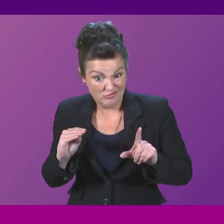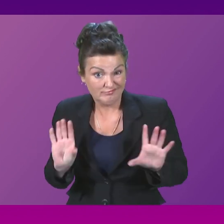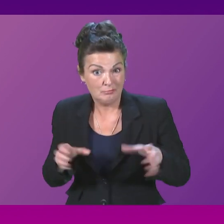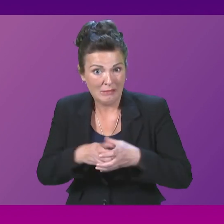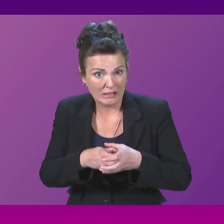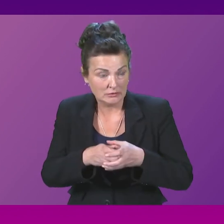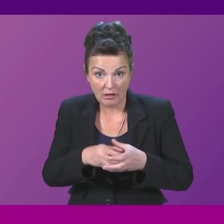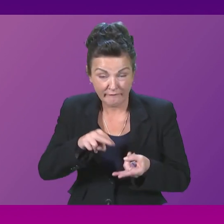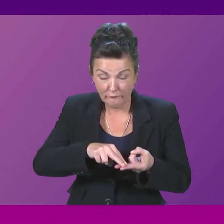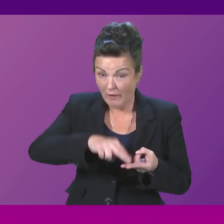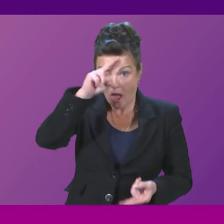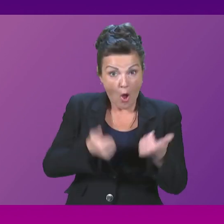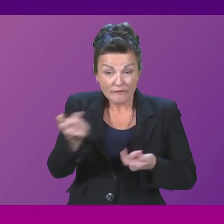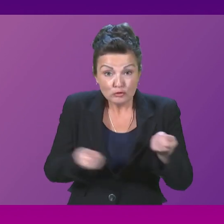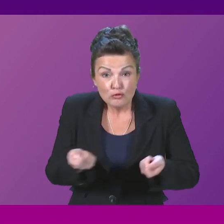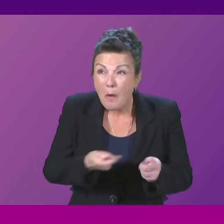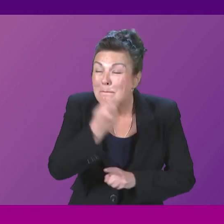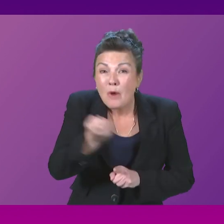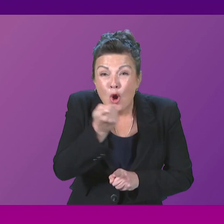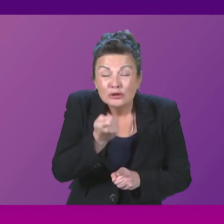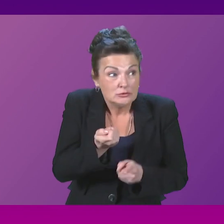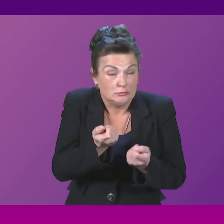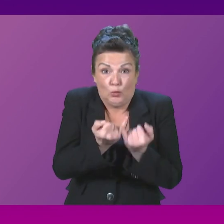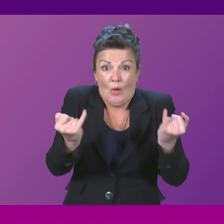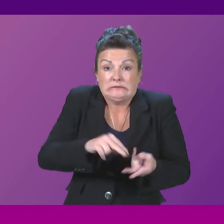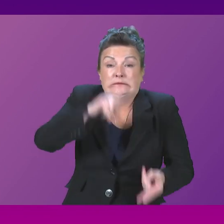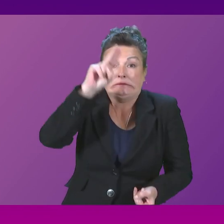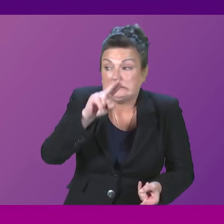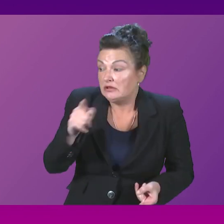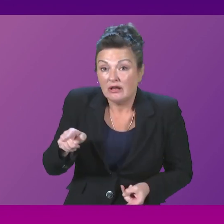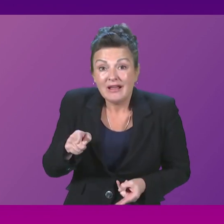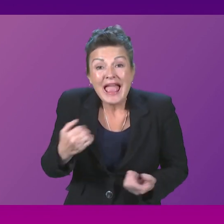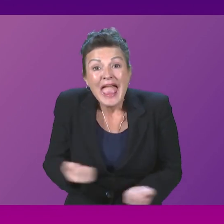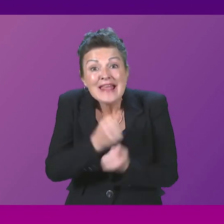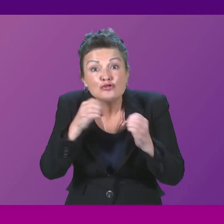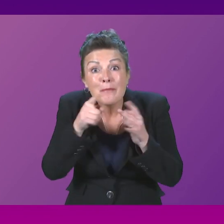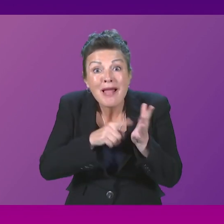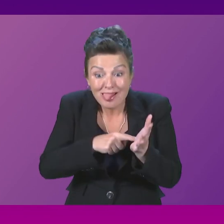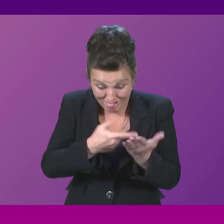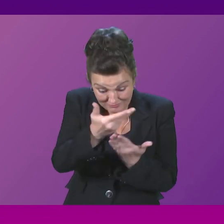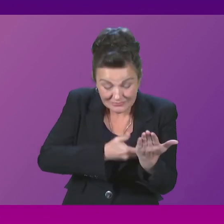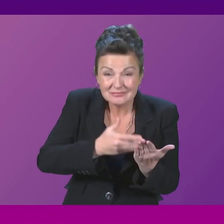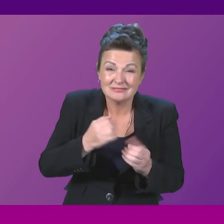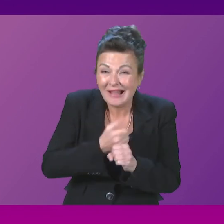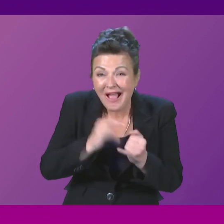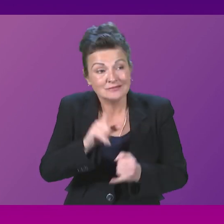since the financial crash and energy bills have more than doubled. New figures from the Office for National Statistics clearly set out the stark pressures that the